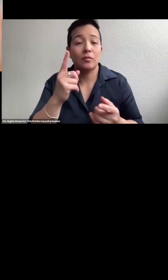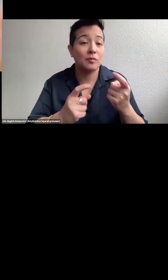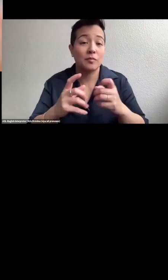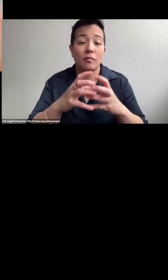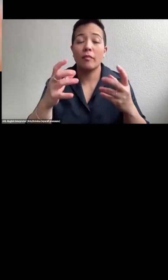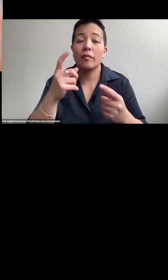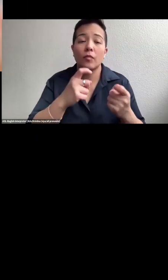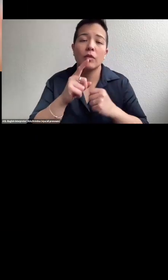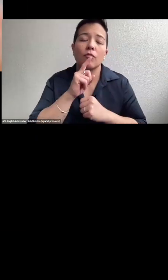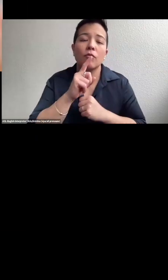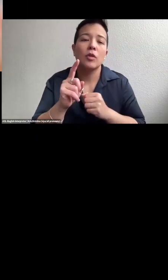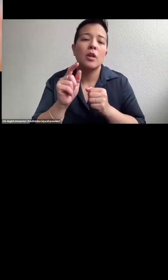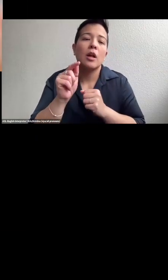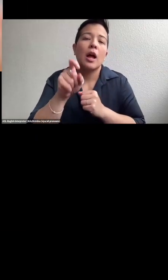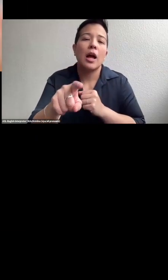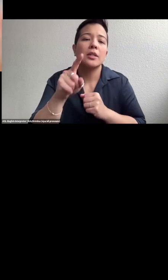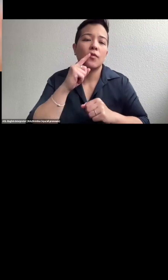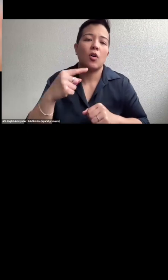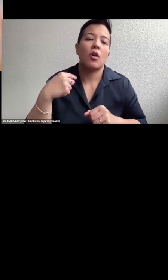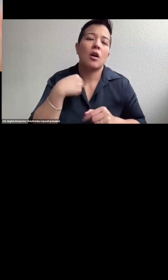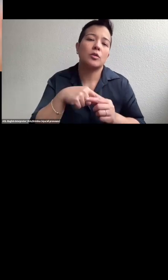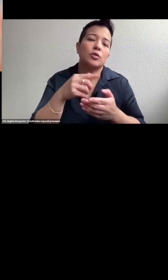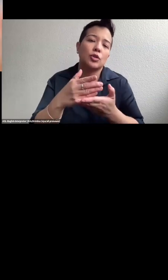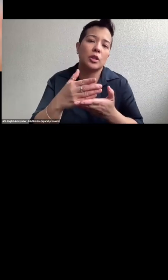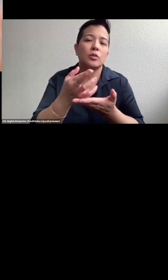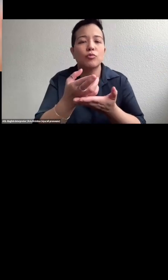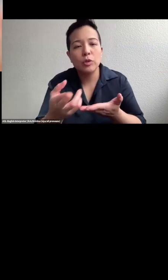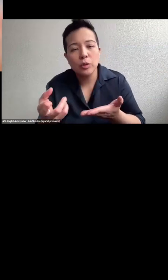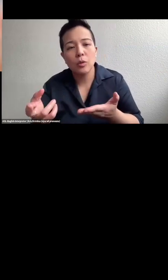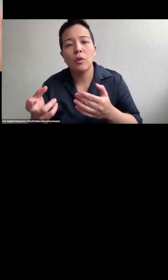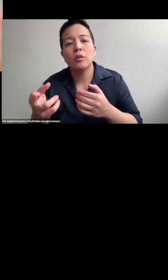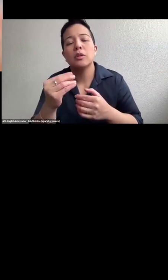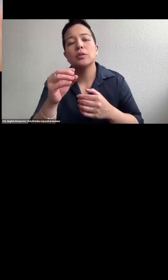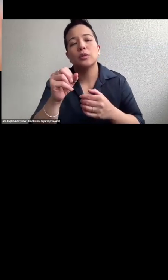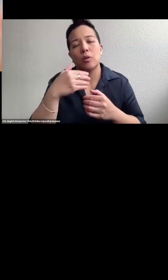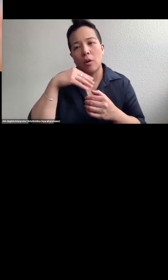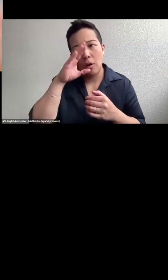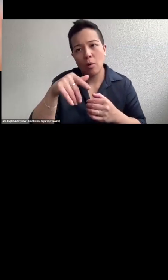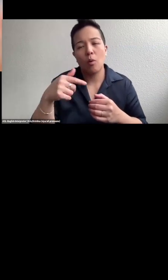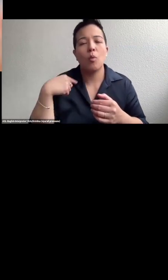really ask for us to share resources. And so I know that we're going to be gathering those just so we